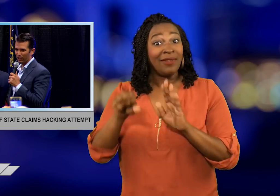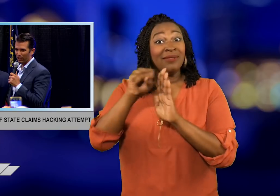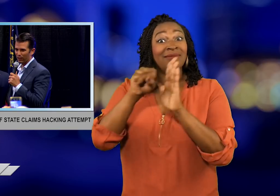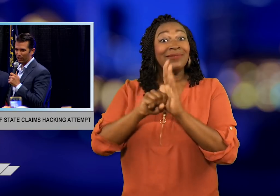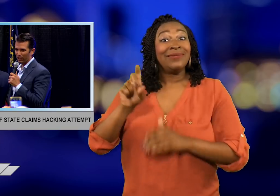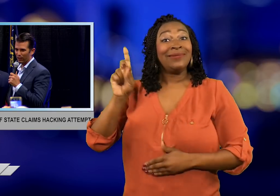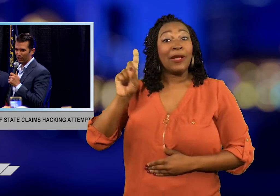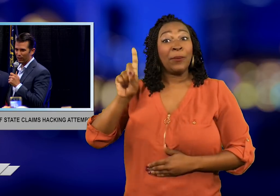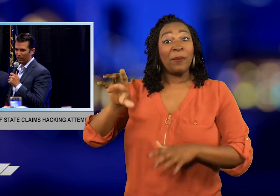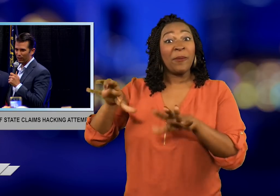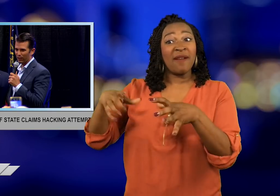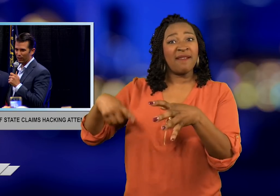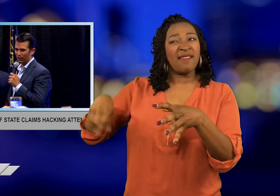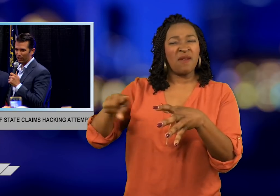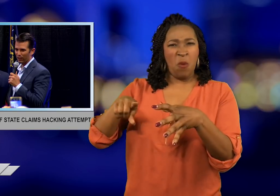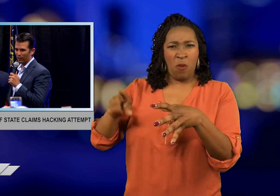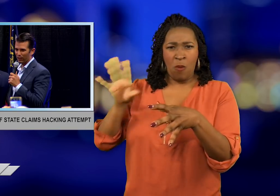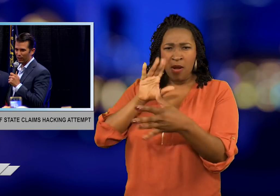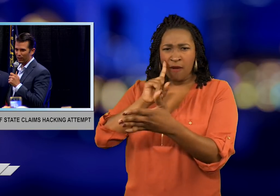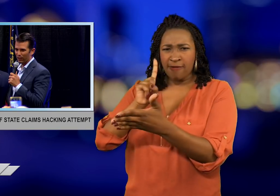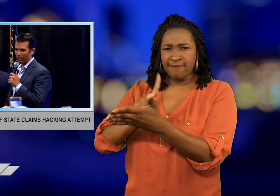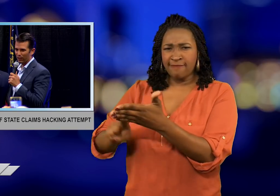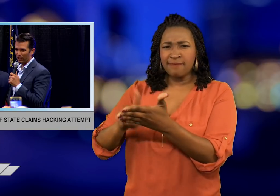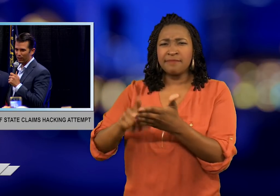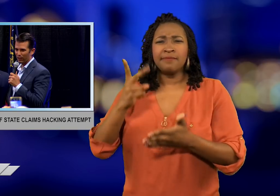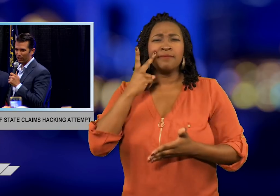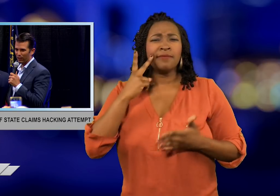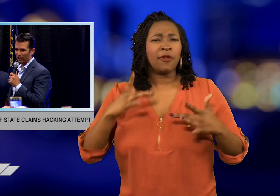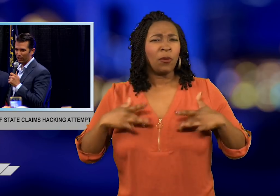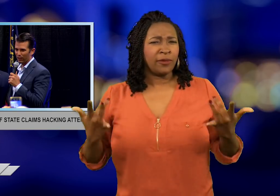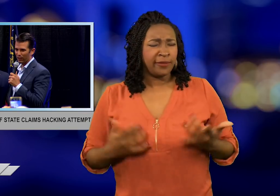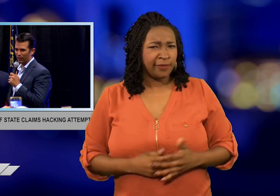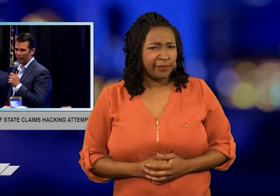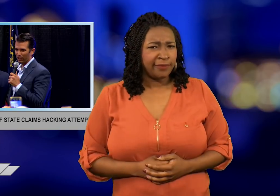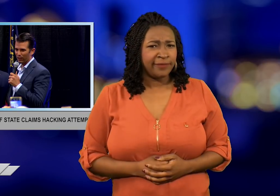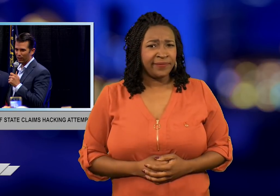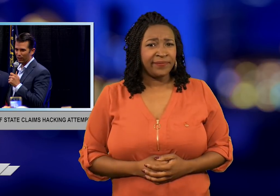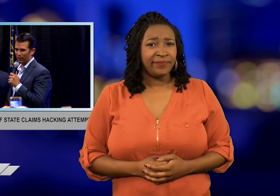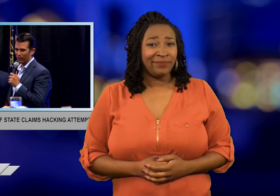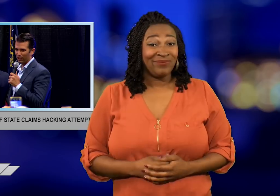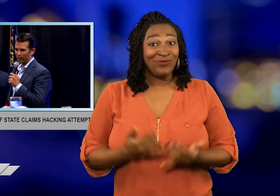investigate state Democrats.